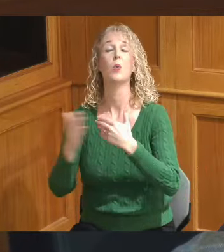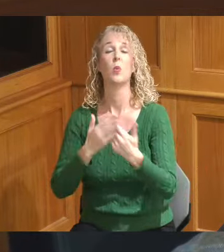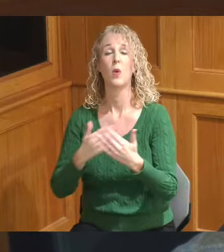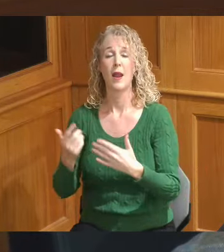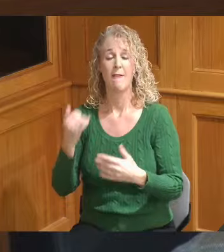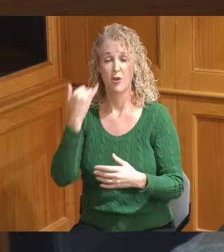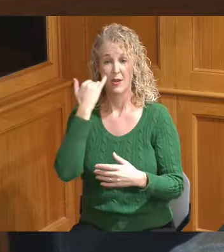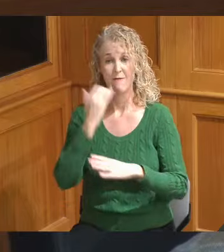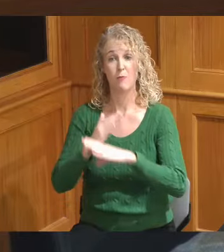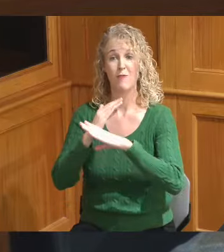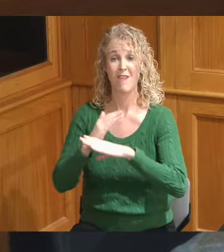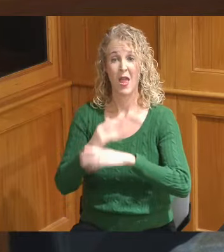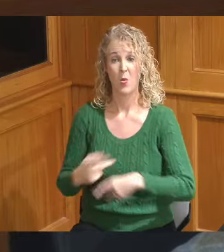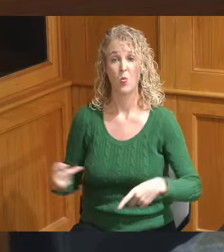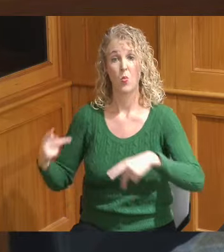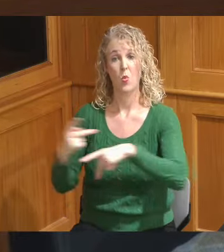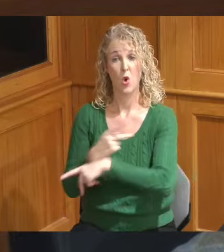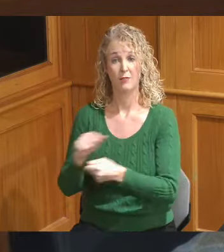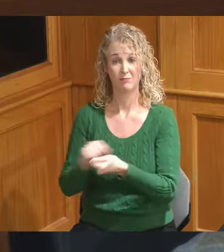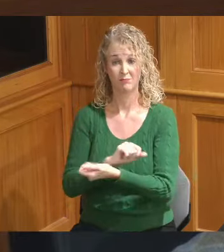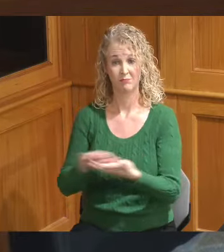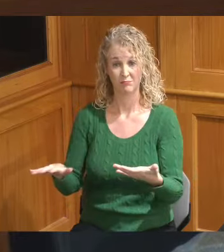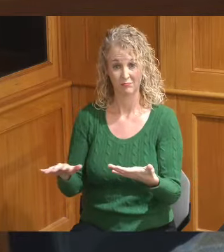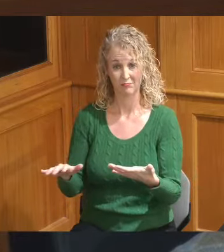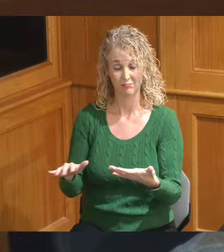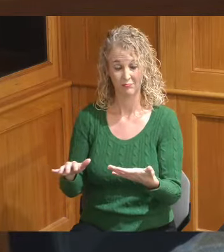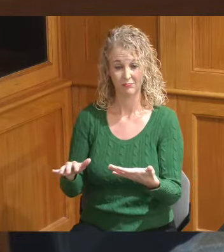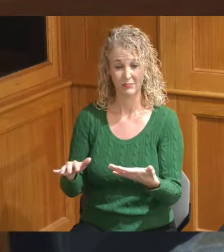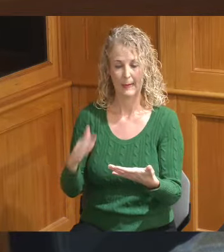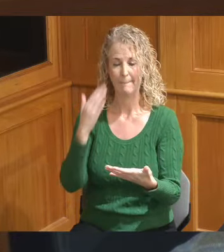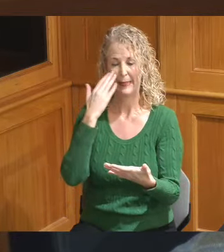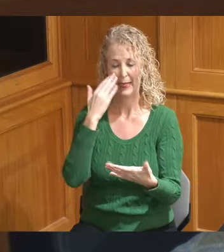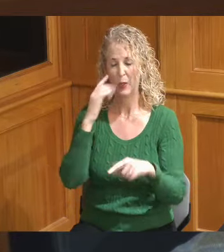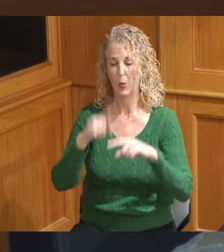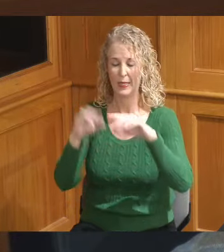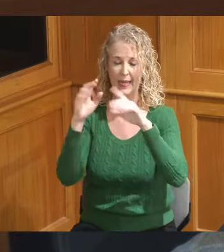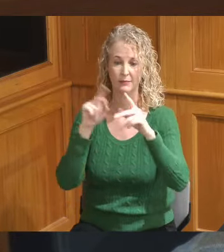prevent that or or be in front of it. I know we can't predict everything but try to be in front